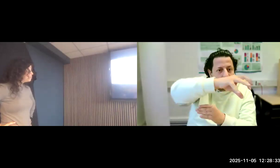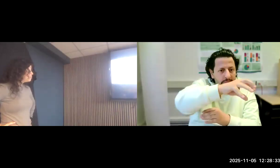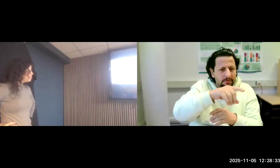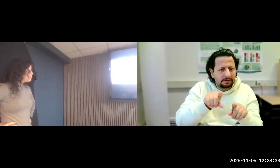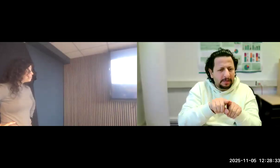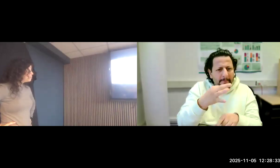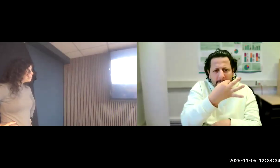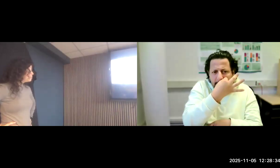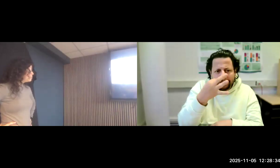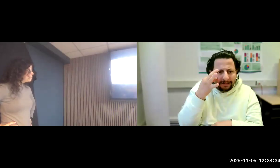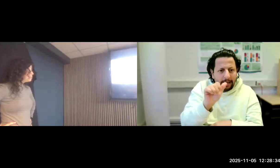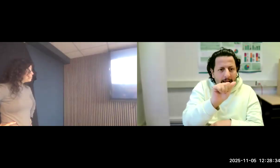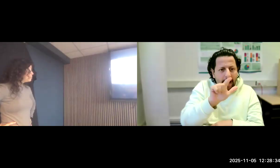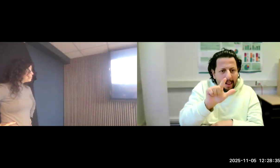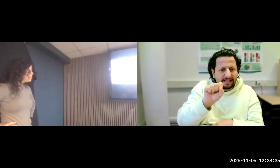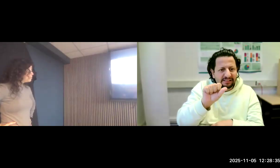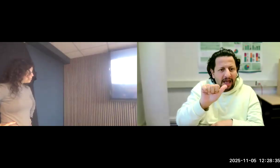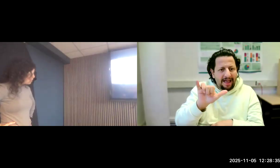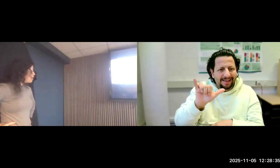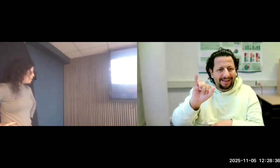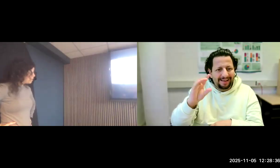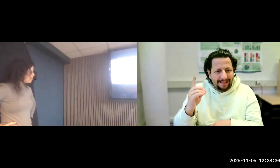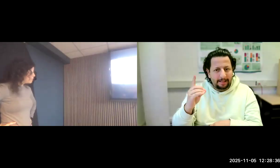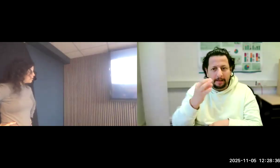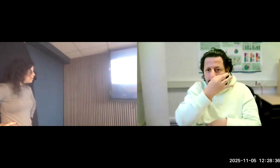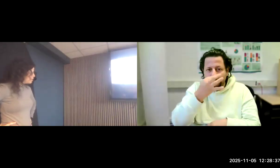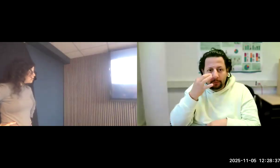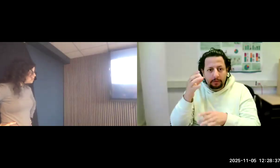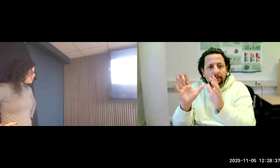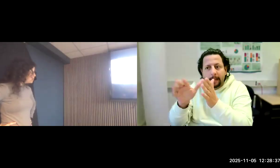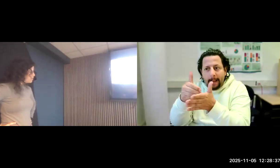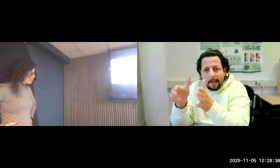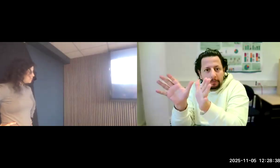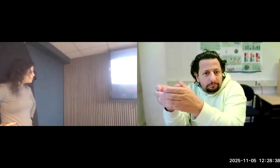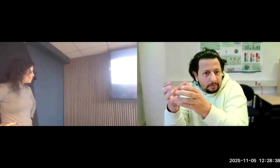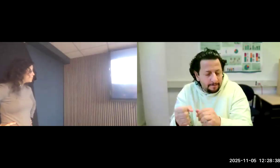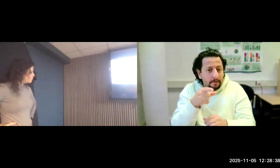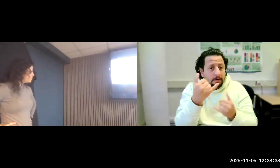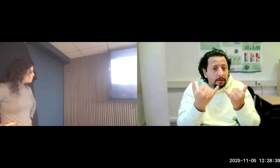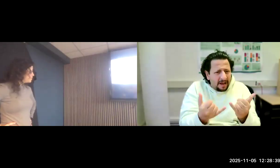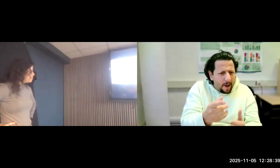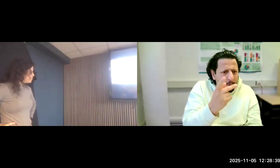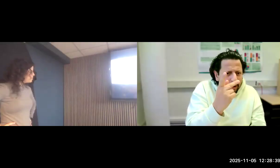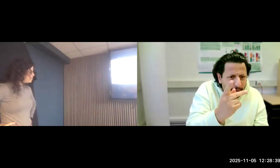there are these minority communities. We have the Al Said Bedouin Sign language community as well.